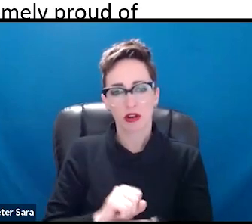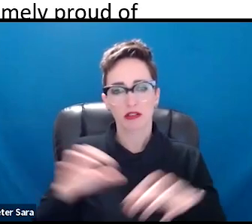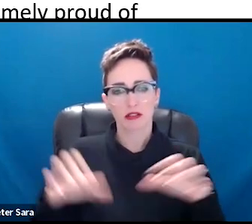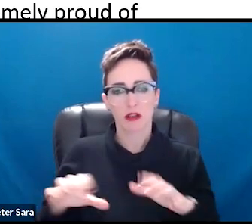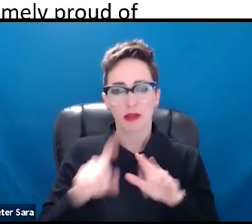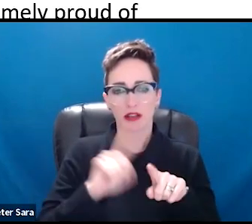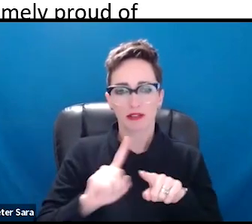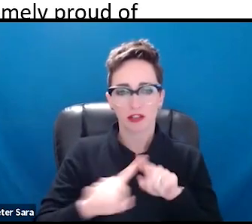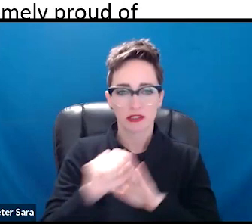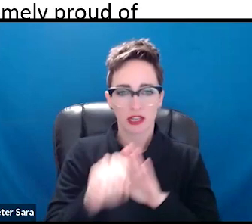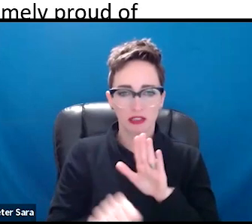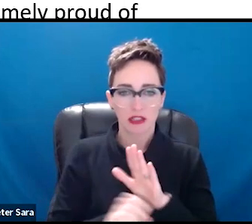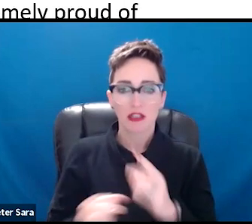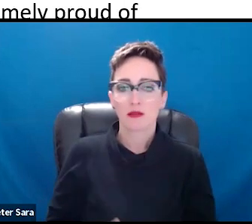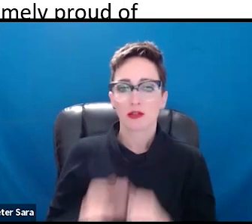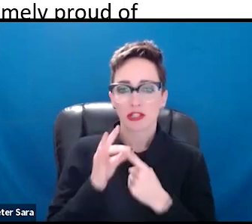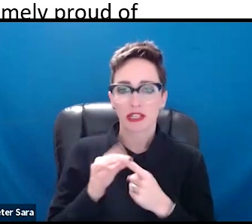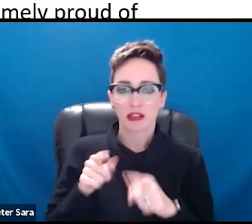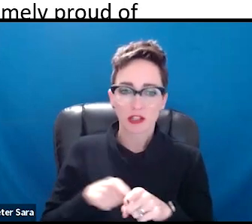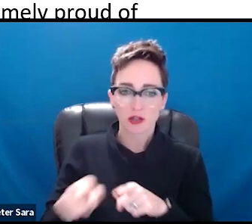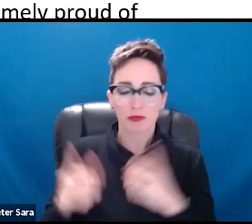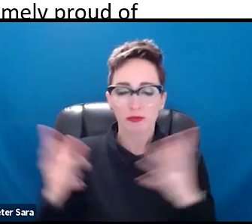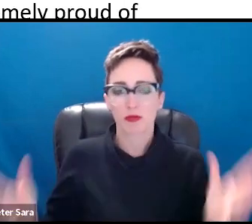particularly in the area of promoting the continuum of care,